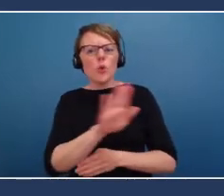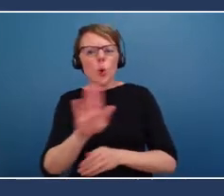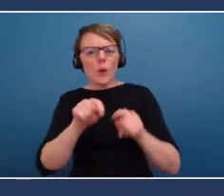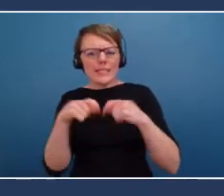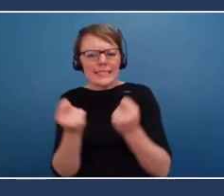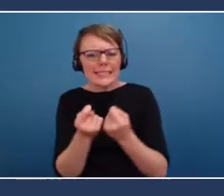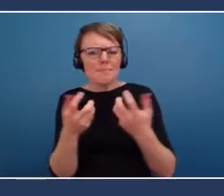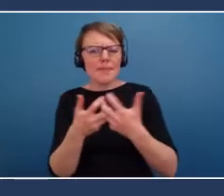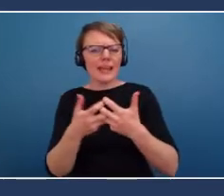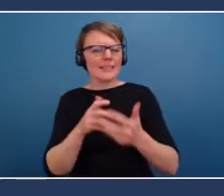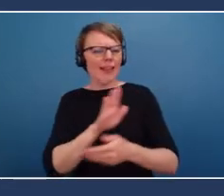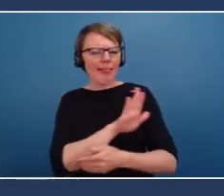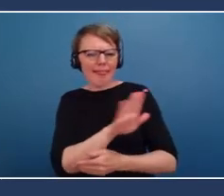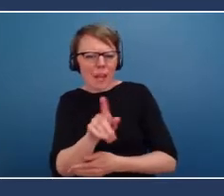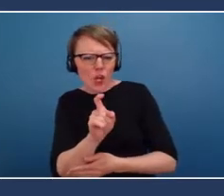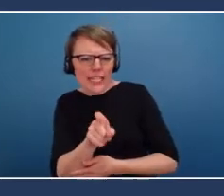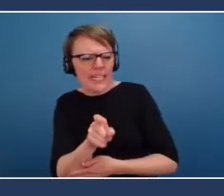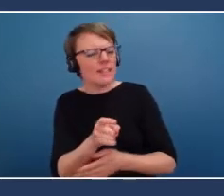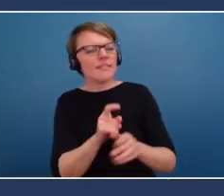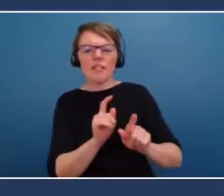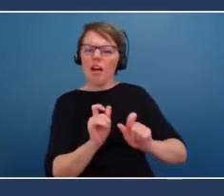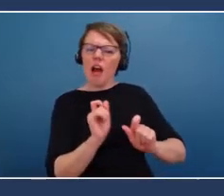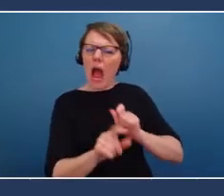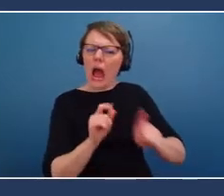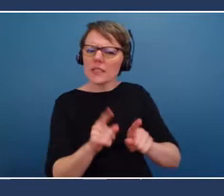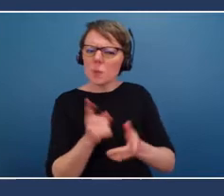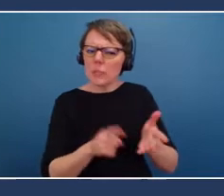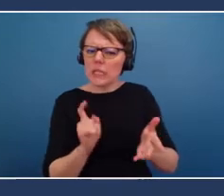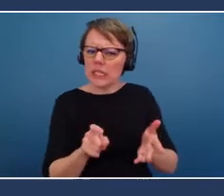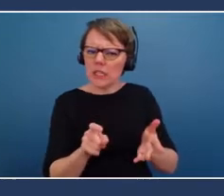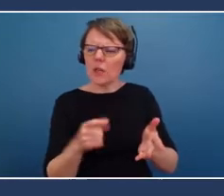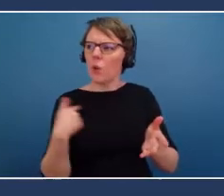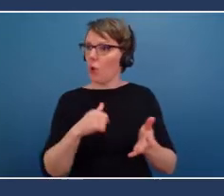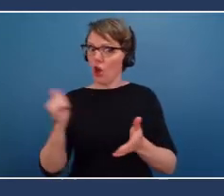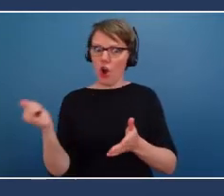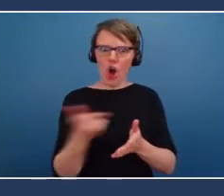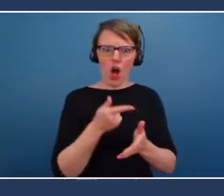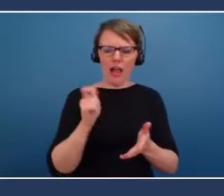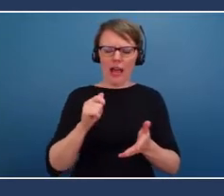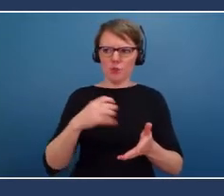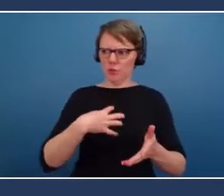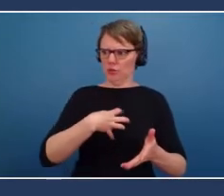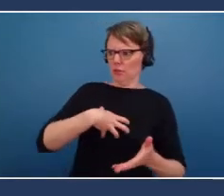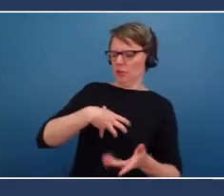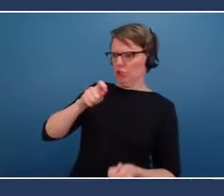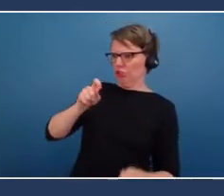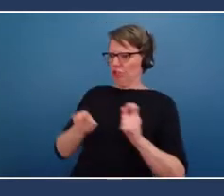Learning about your colleagues. We are all starting to work in different ways. And as we all adjust, why not take